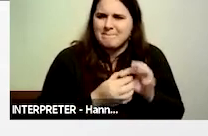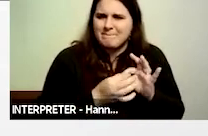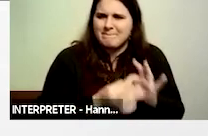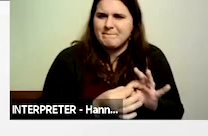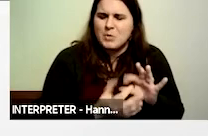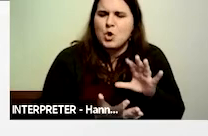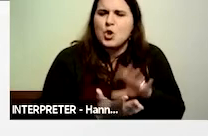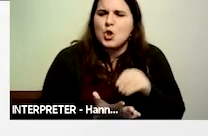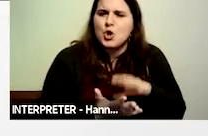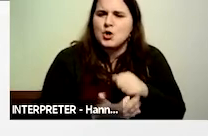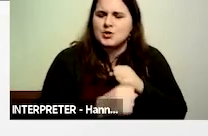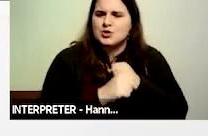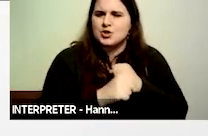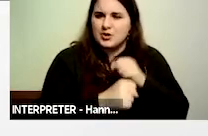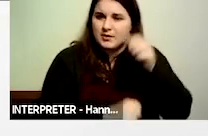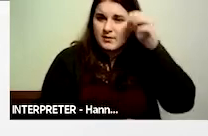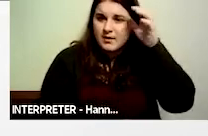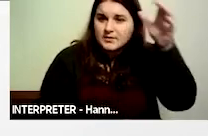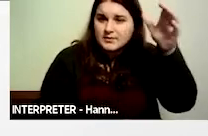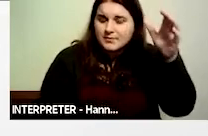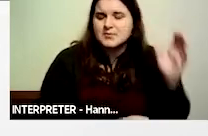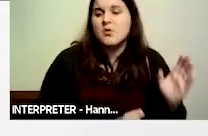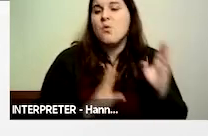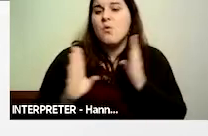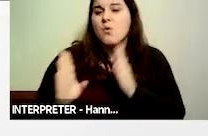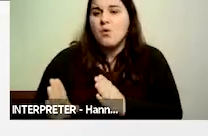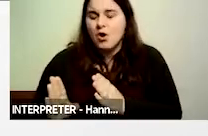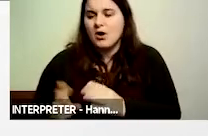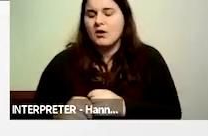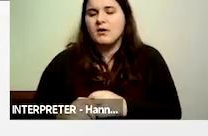concepts. The other idea is more what I'm looking at here, which is